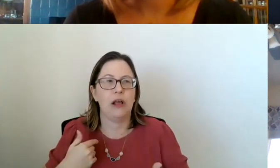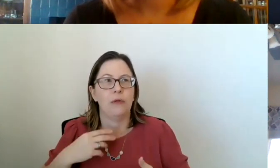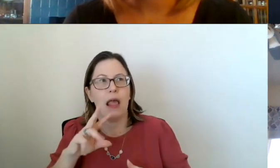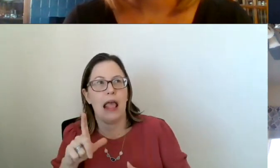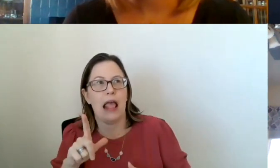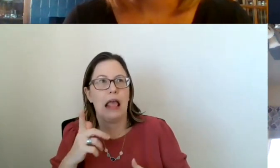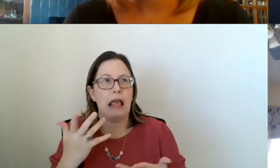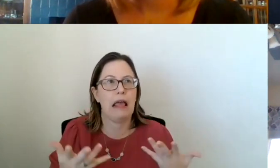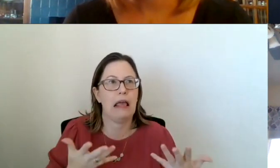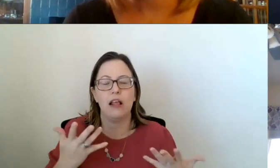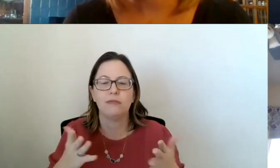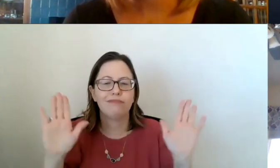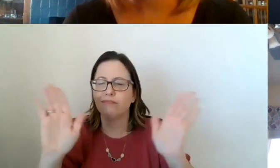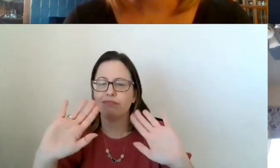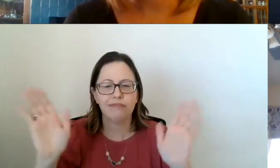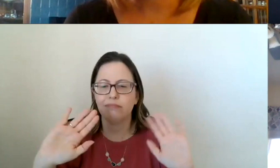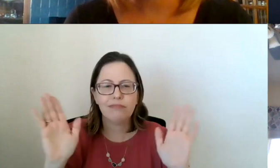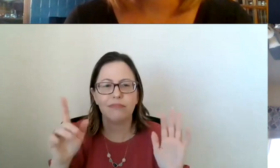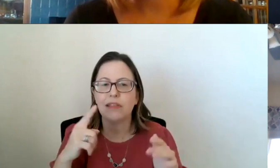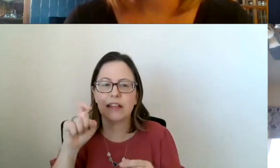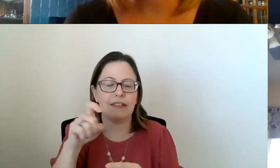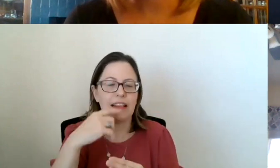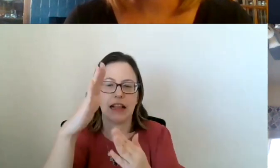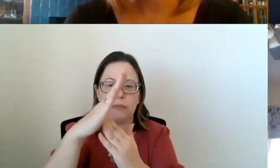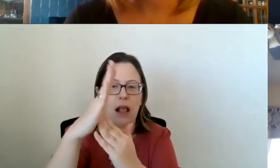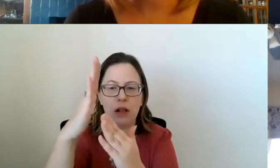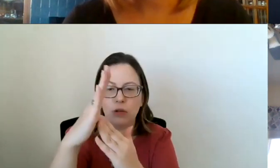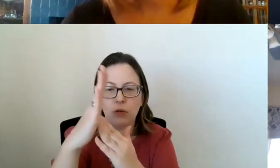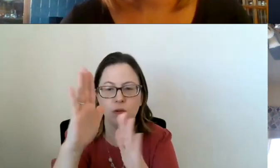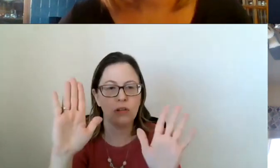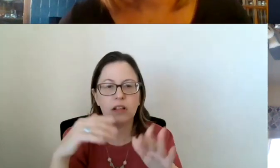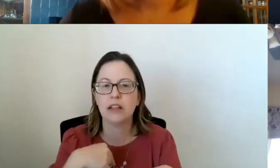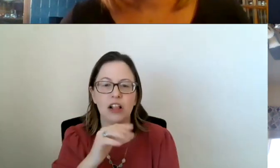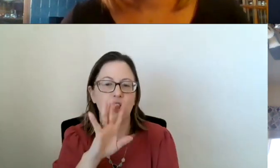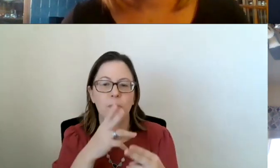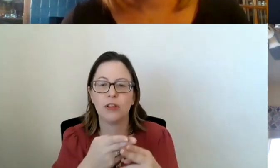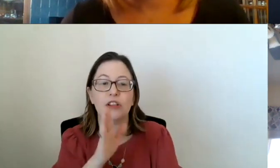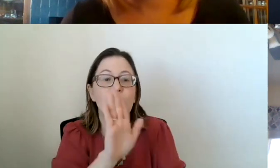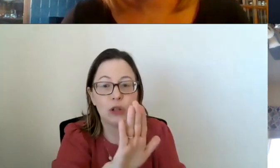you don't want to automatically think “well we don't have that here.” That's time for a time